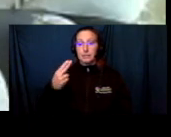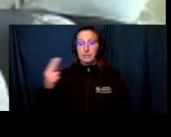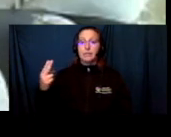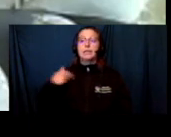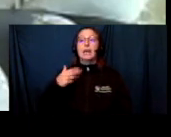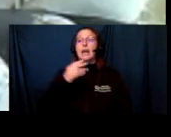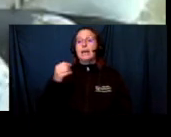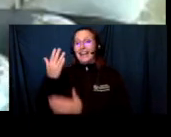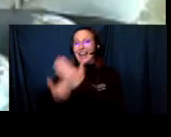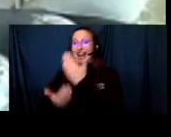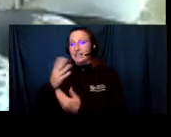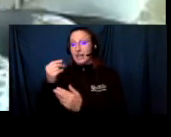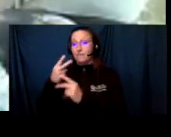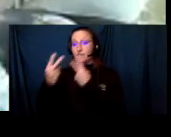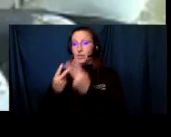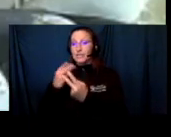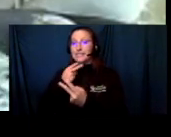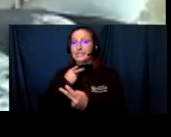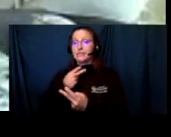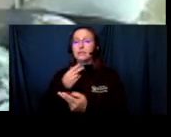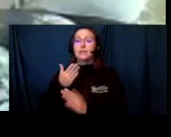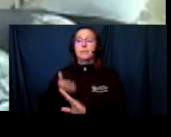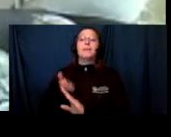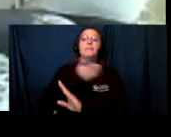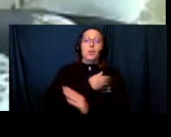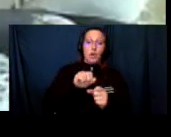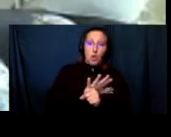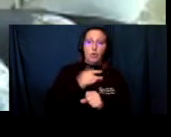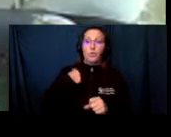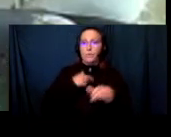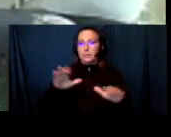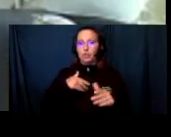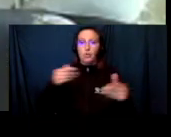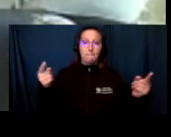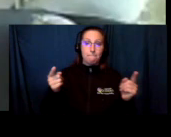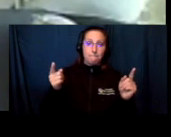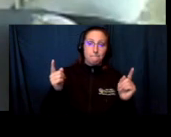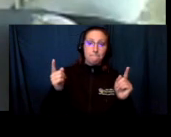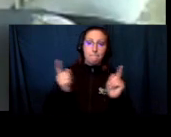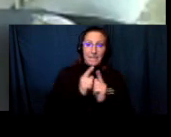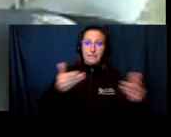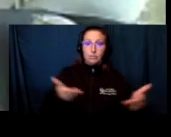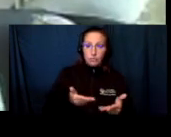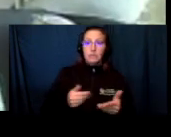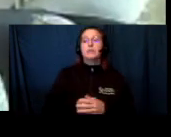prior to COVID to do in-person meet and greets and now to be able to facilitate zoom meet and greets